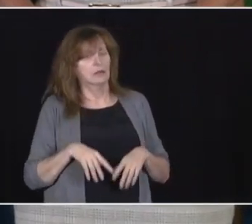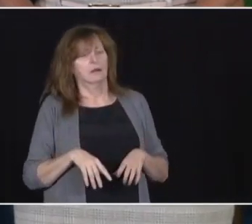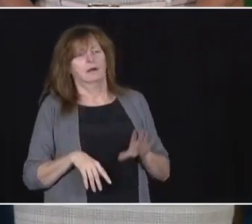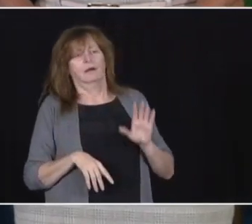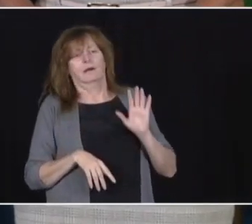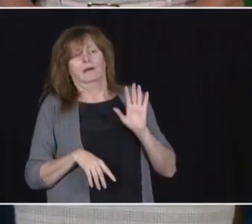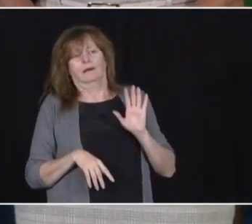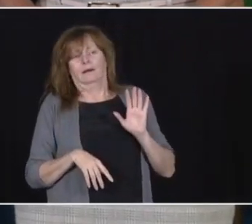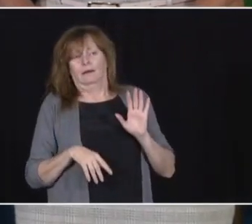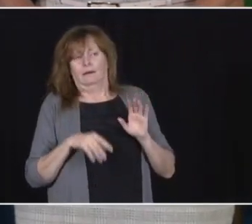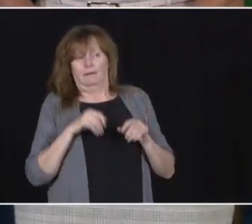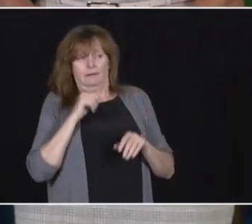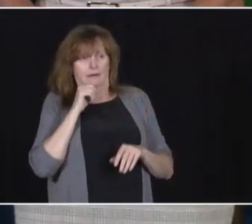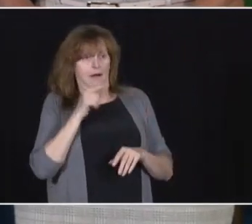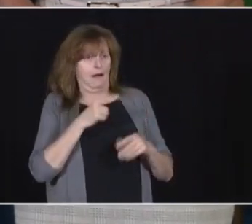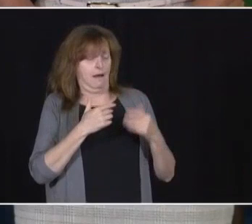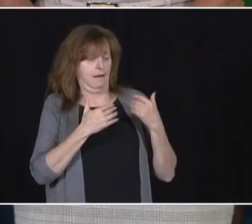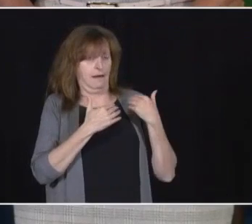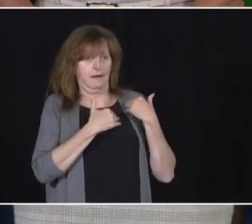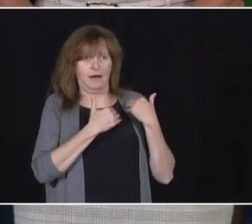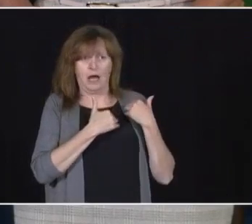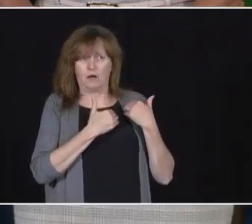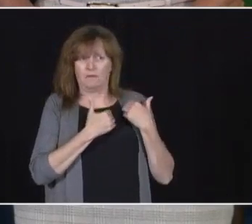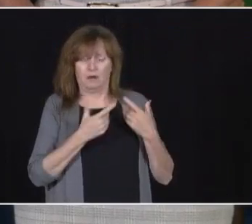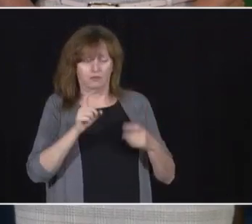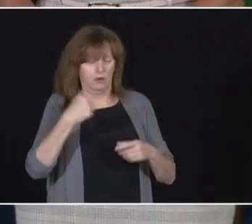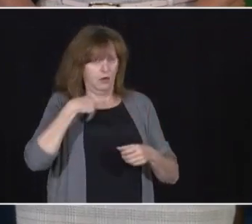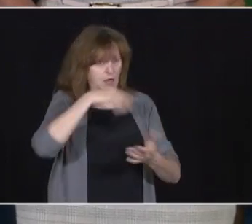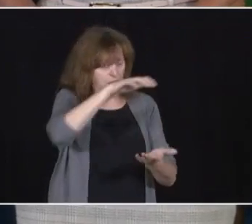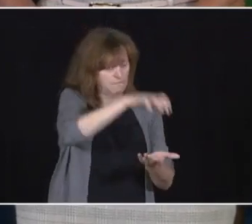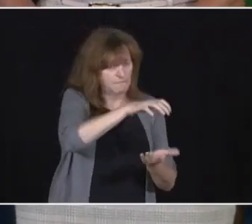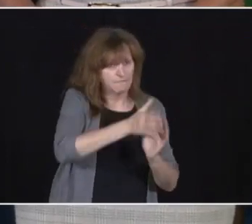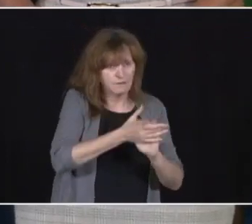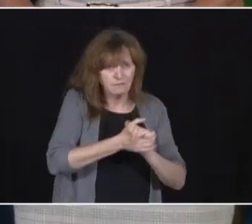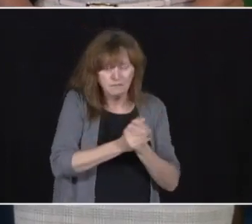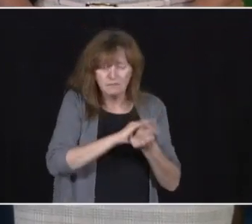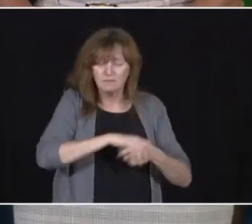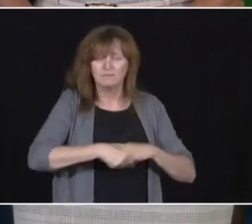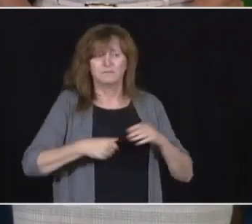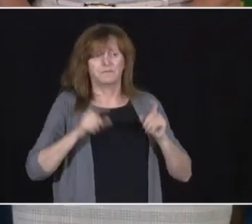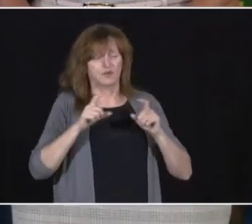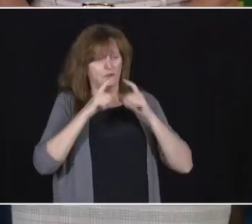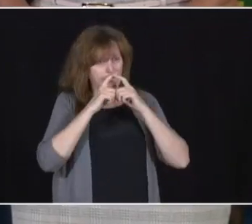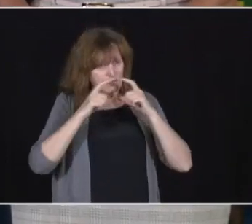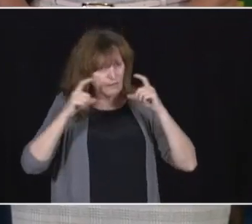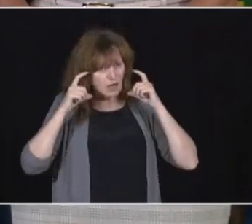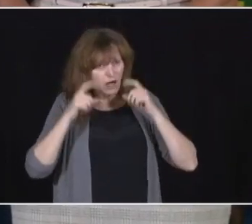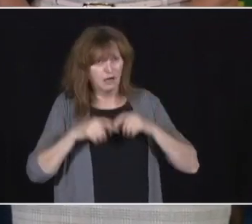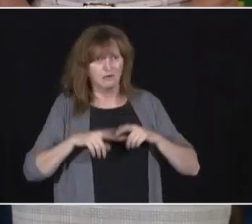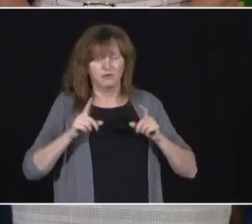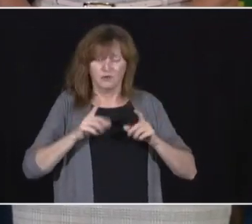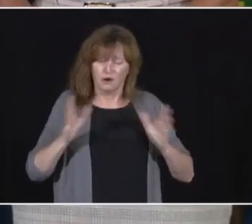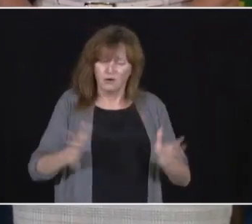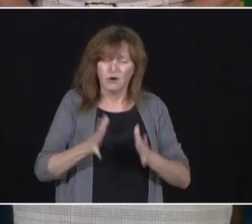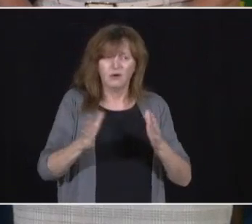I think that would be a responsible of any employer. Every employer should have hand sanitizer and the option of wearing a mask.